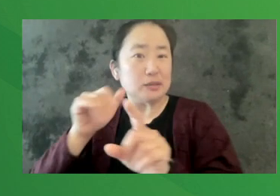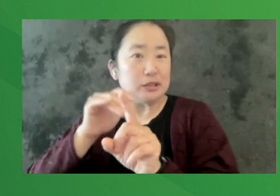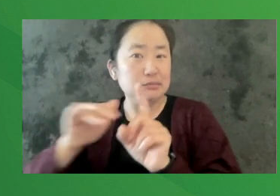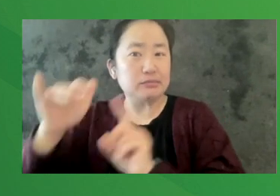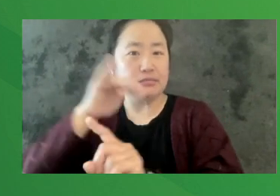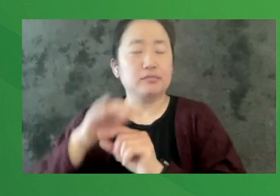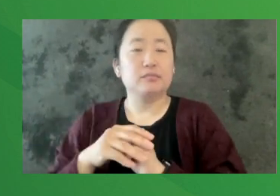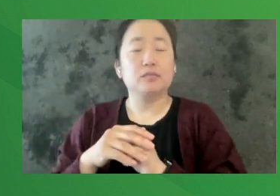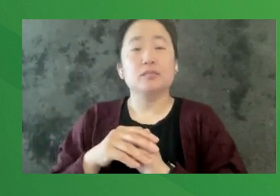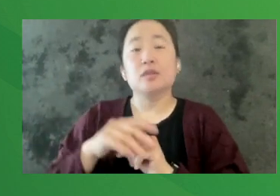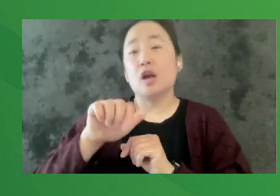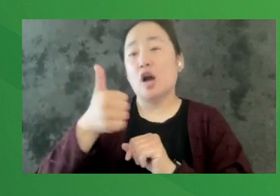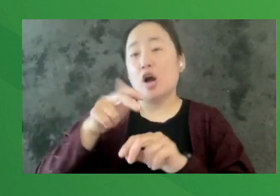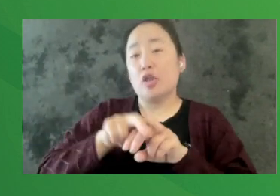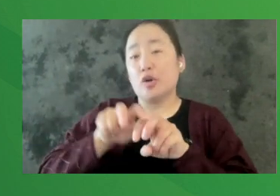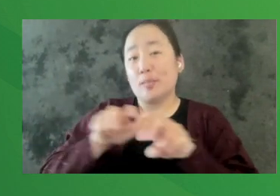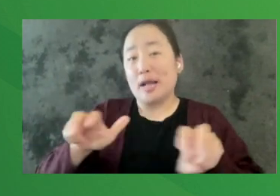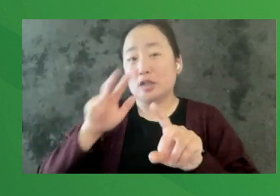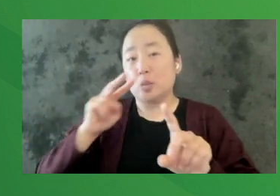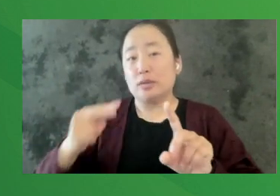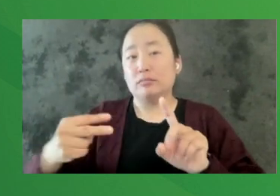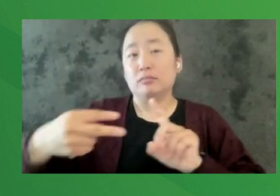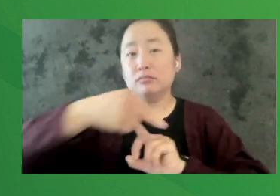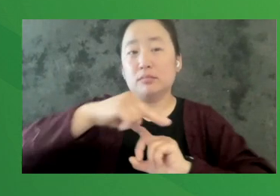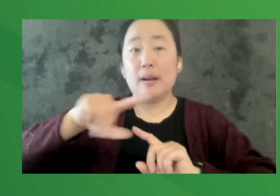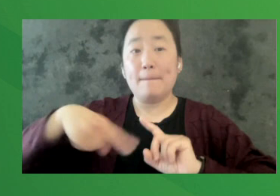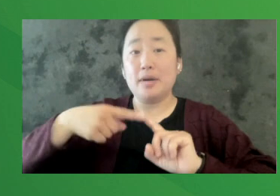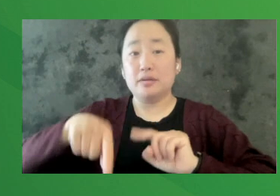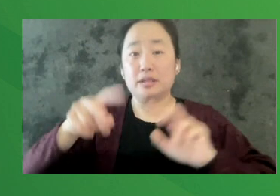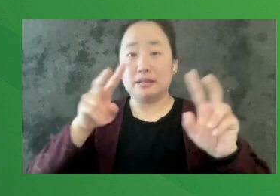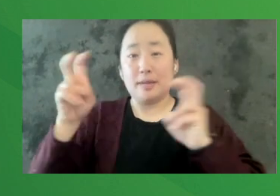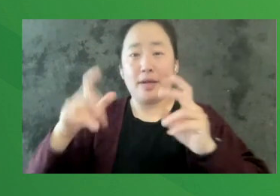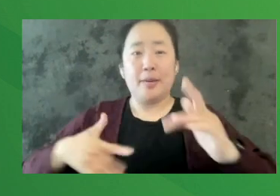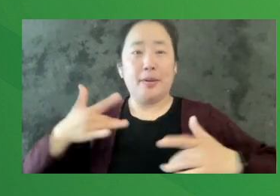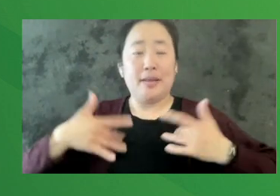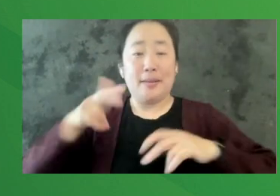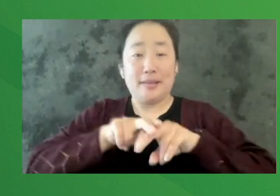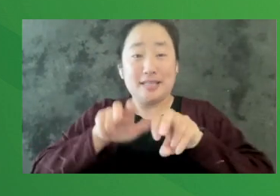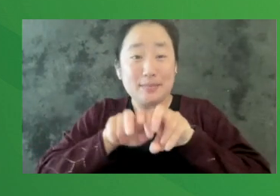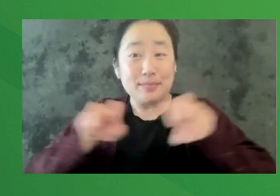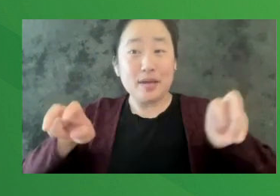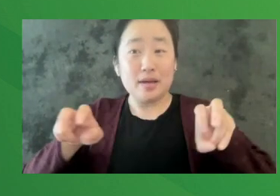different angles on this topic. I'm so excited by this team. And again, go to our website. You